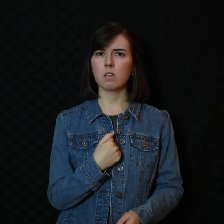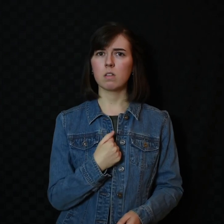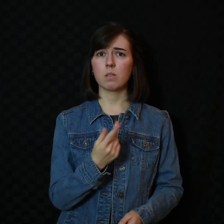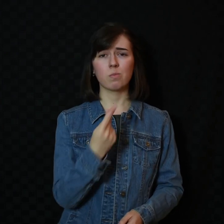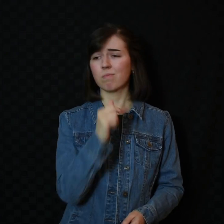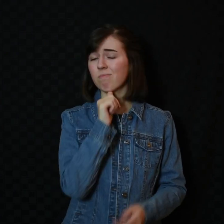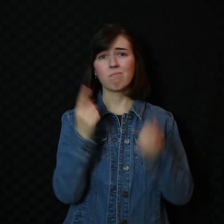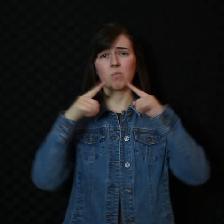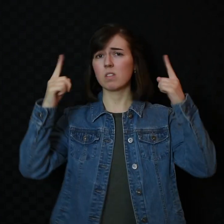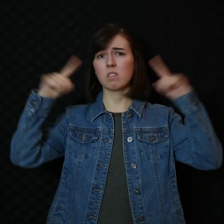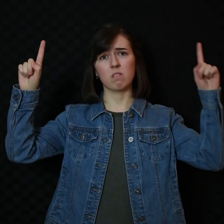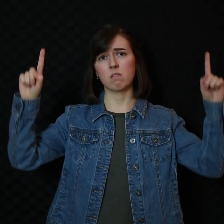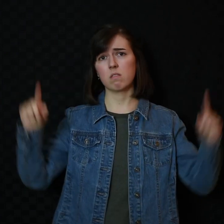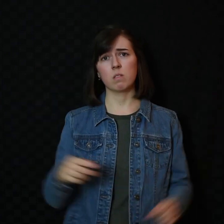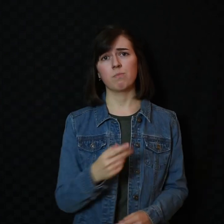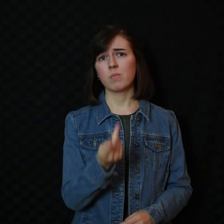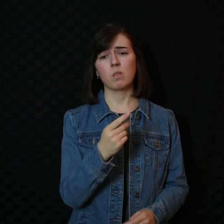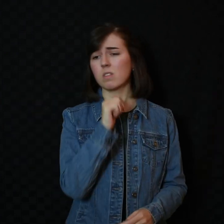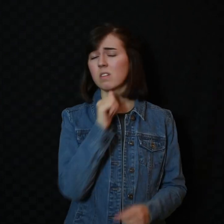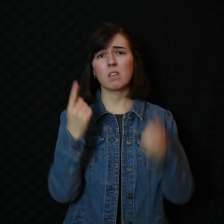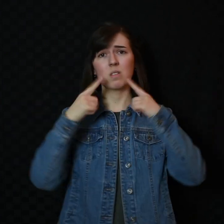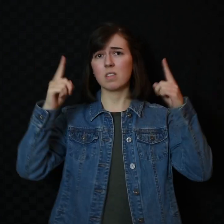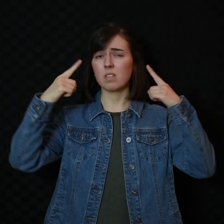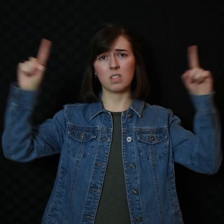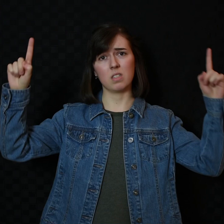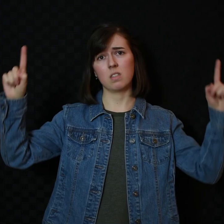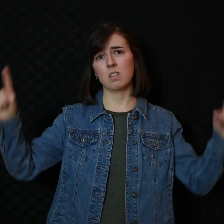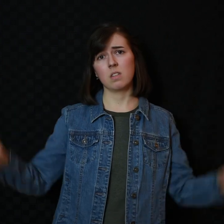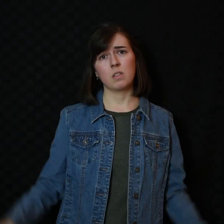But we not success, we not success